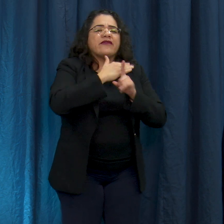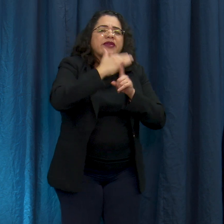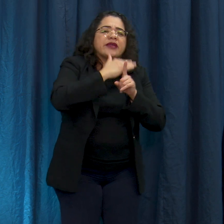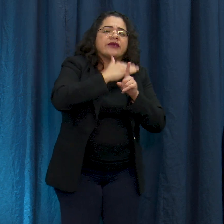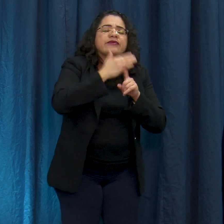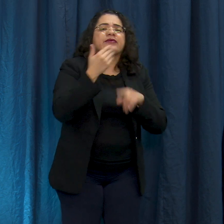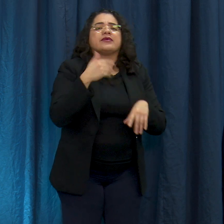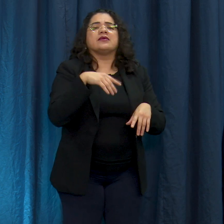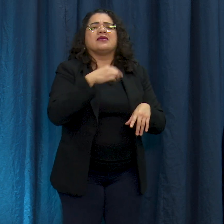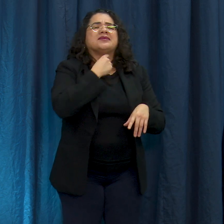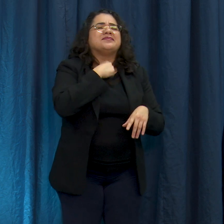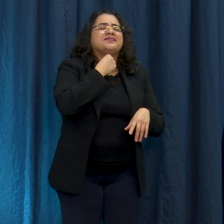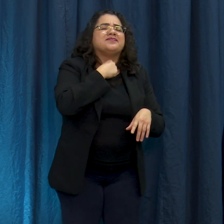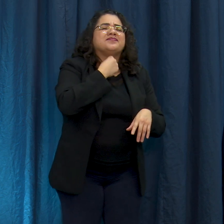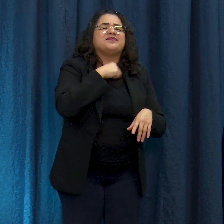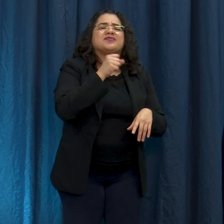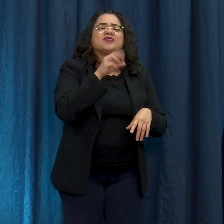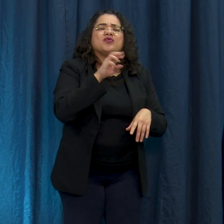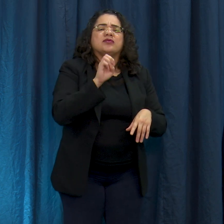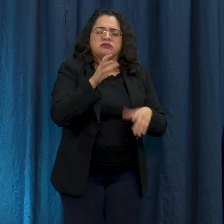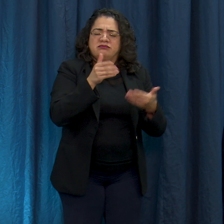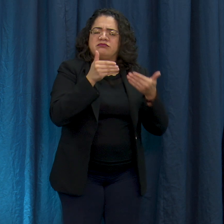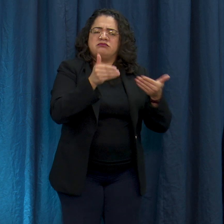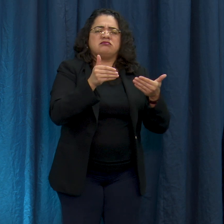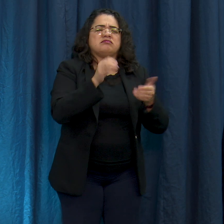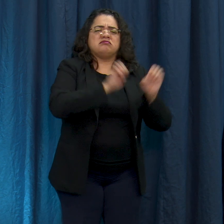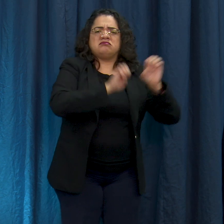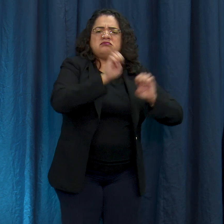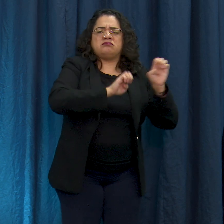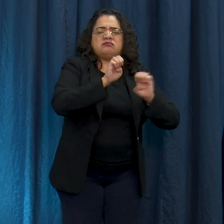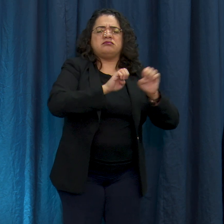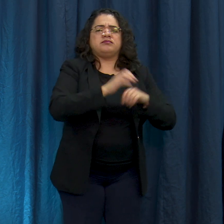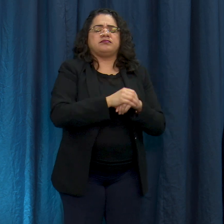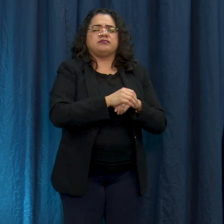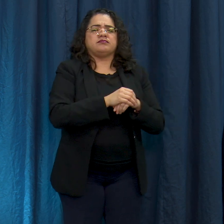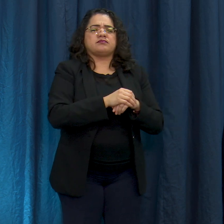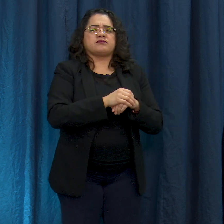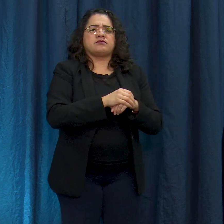a garganta las a Palacio Nesbitt Rito sovereign acabo de Diez de la mañana